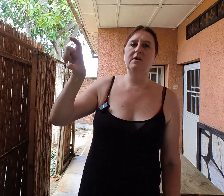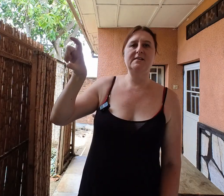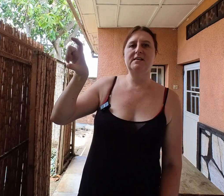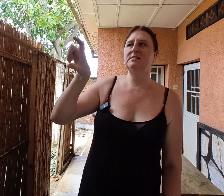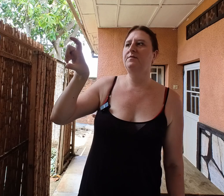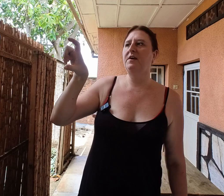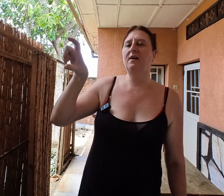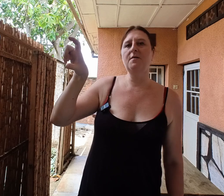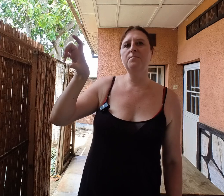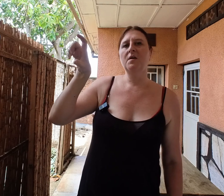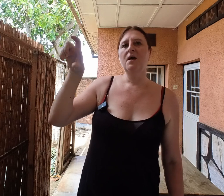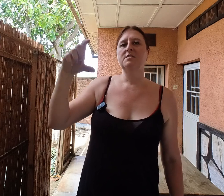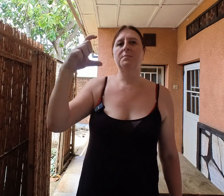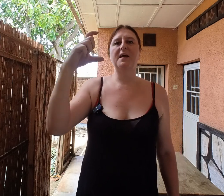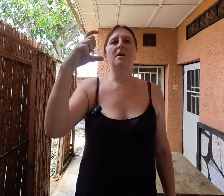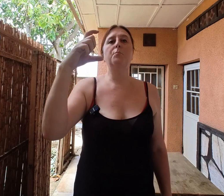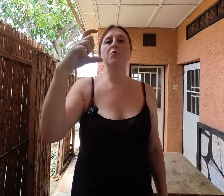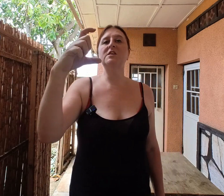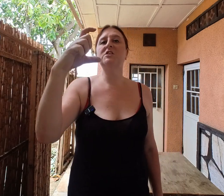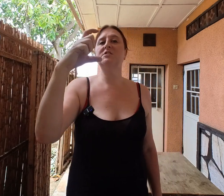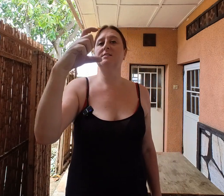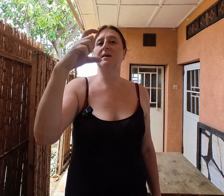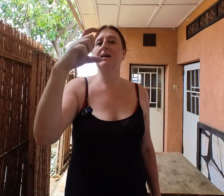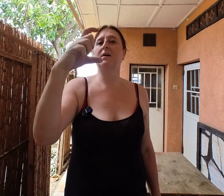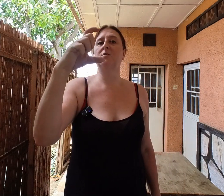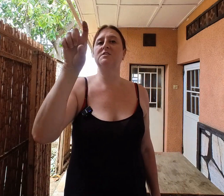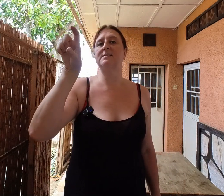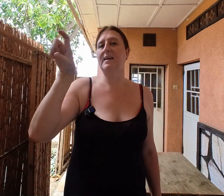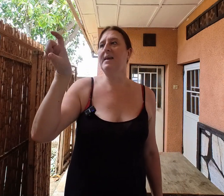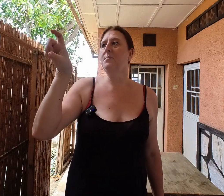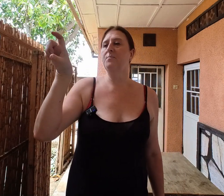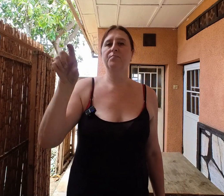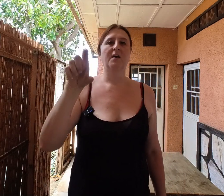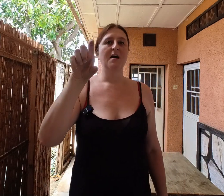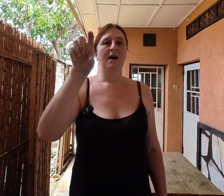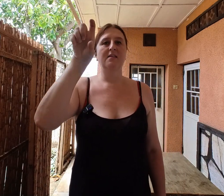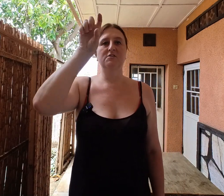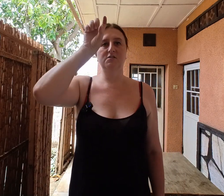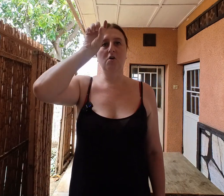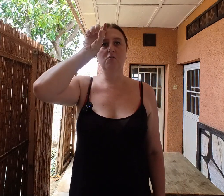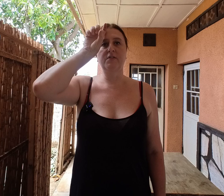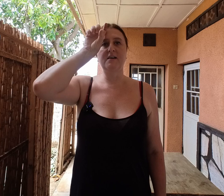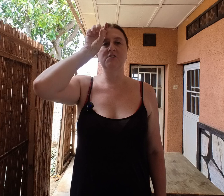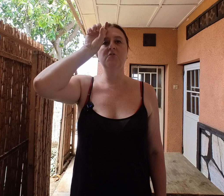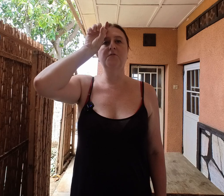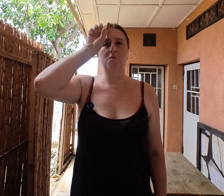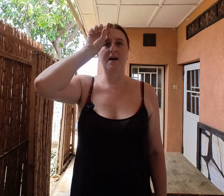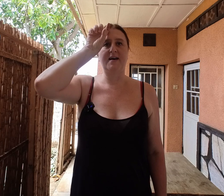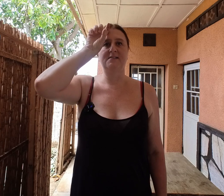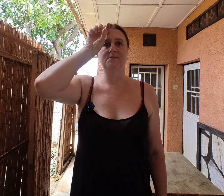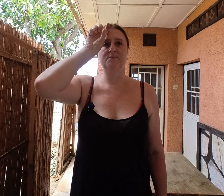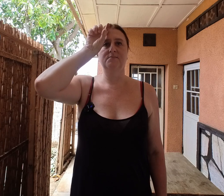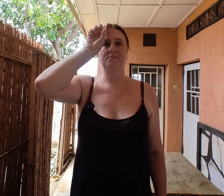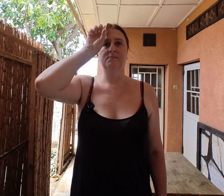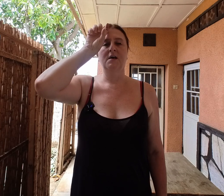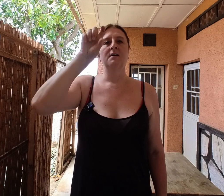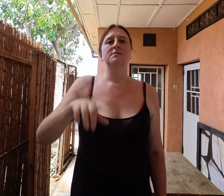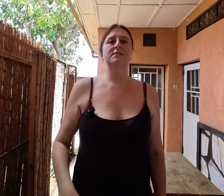your index finger to make a British Sign Language C, and then just hold that to your forehead.